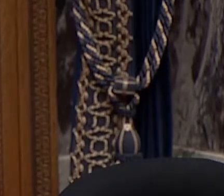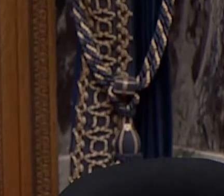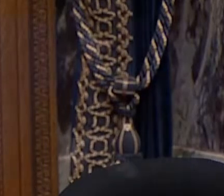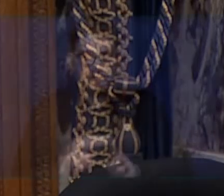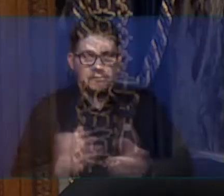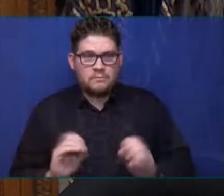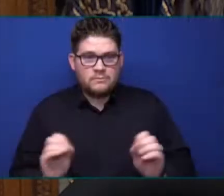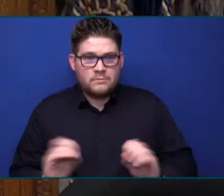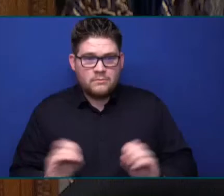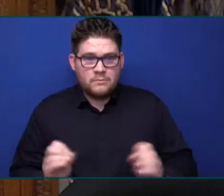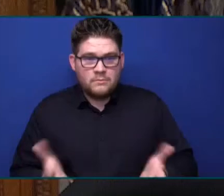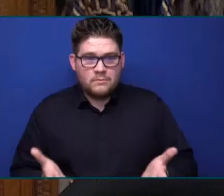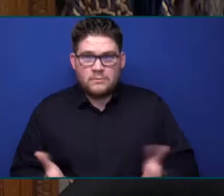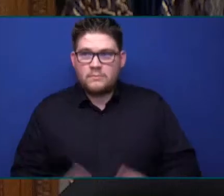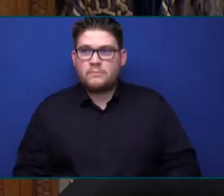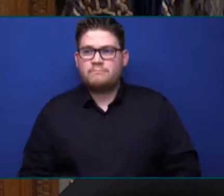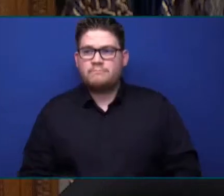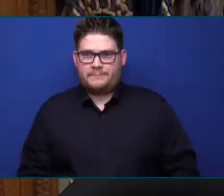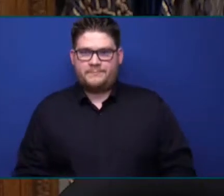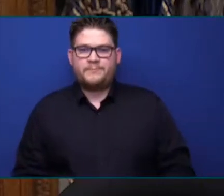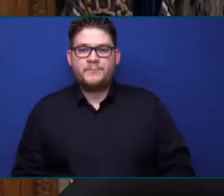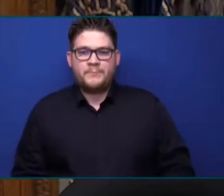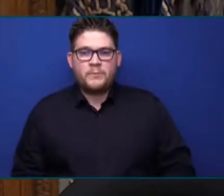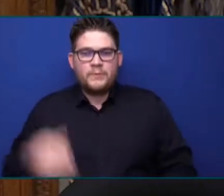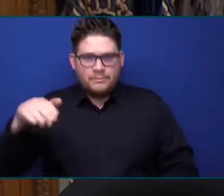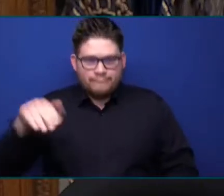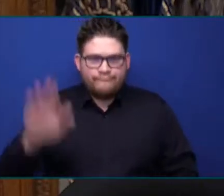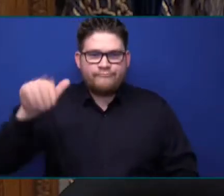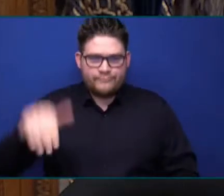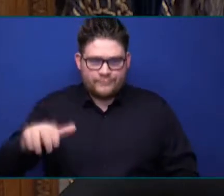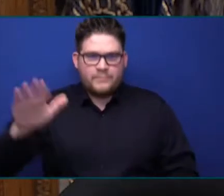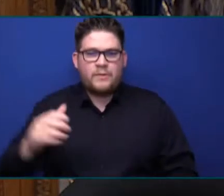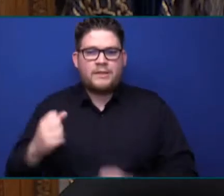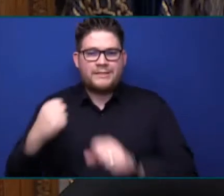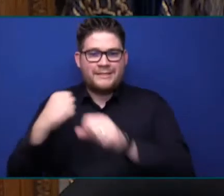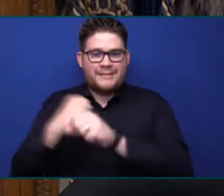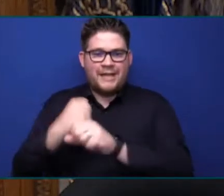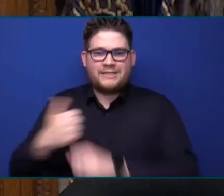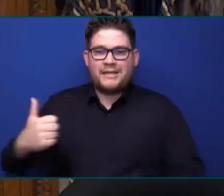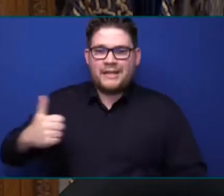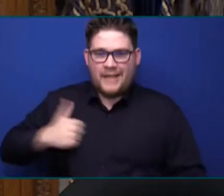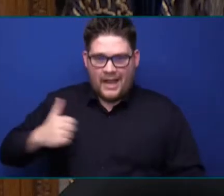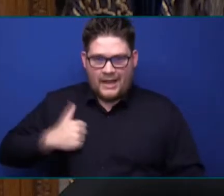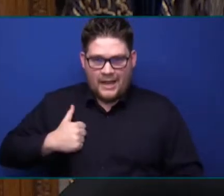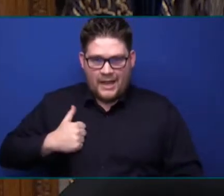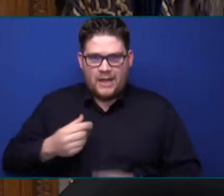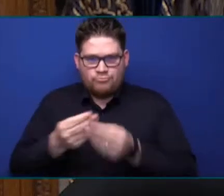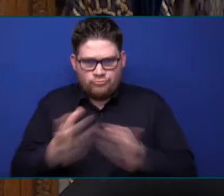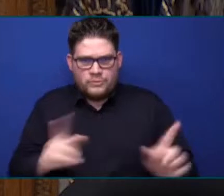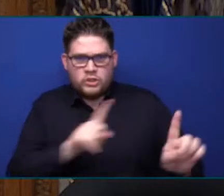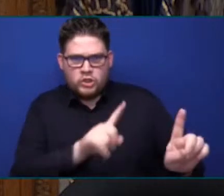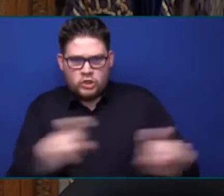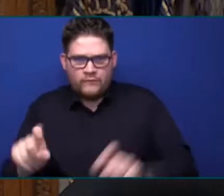According to a survey conducted by Stats Canada in 2017, three in five Canadians with disabilities